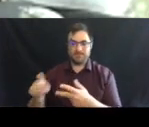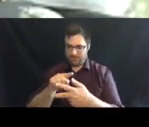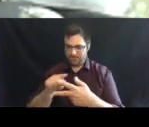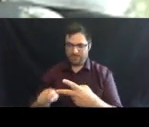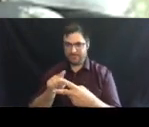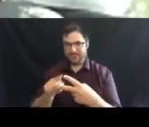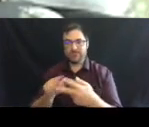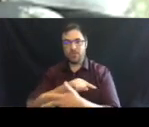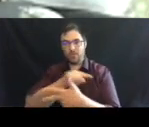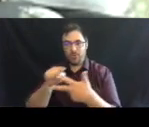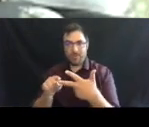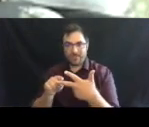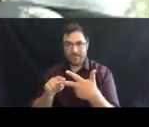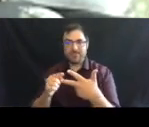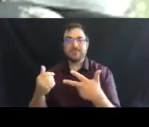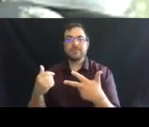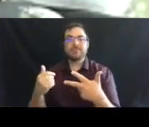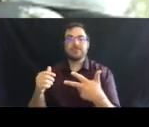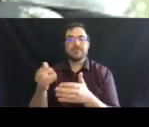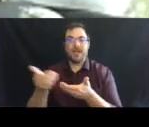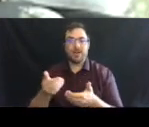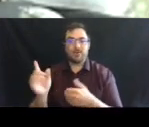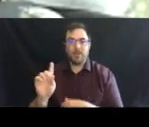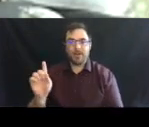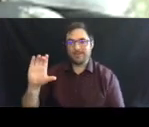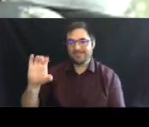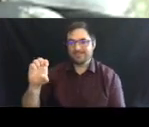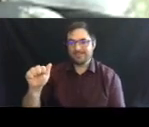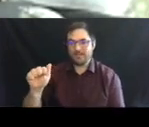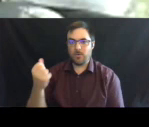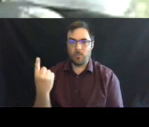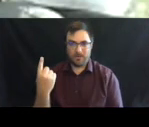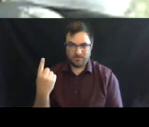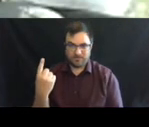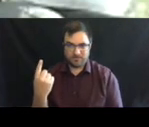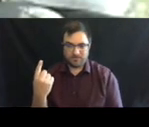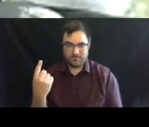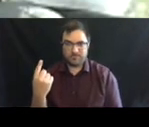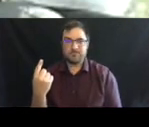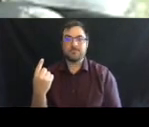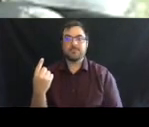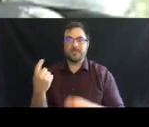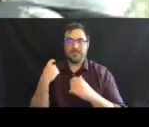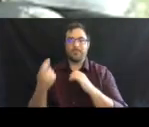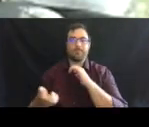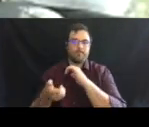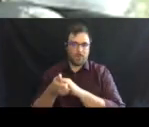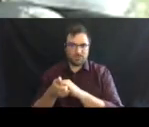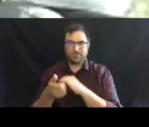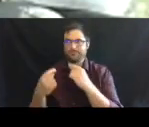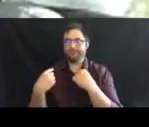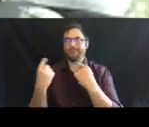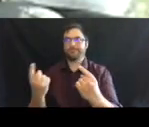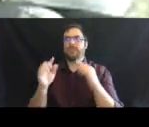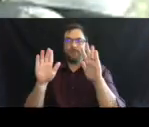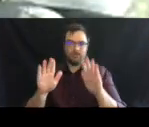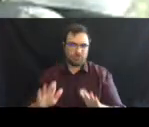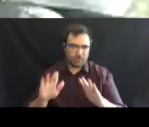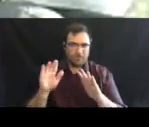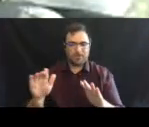are hired out of CESA. So that partnership has been incredible, to be working within the CESA 1